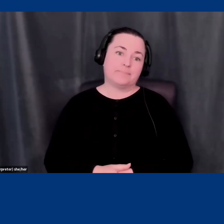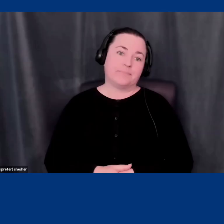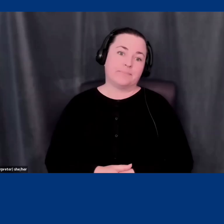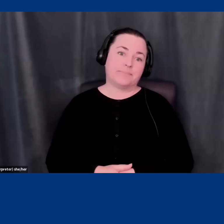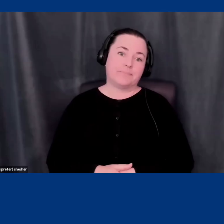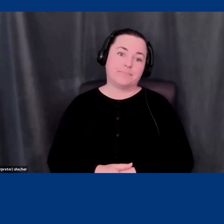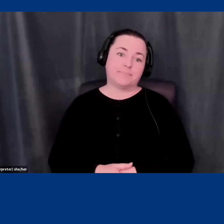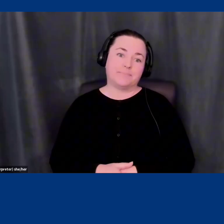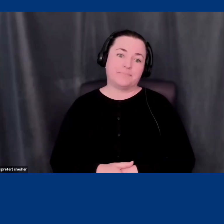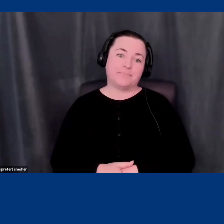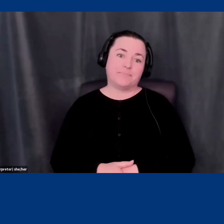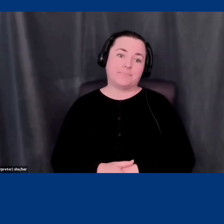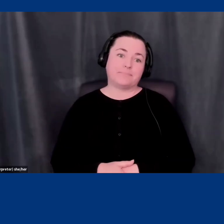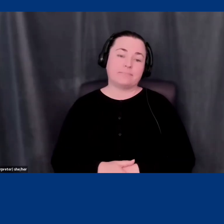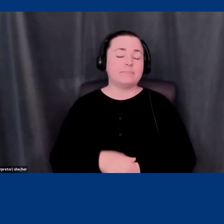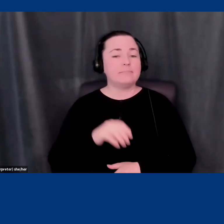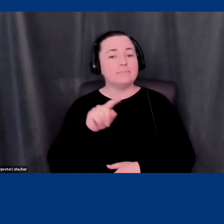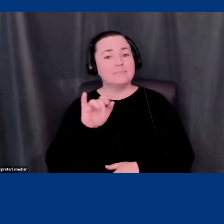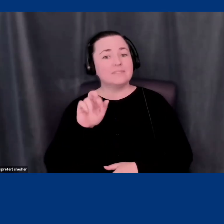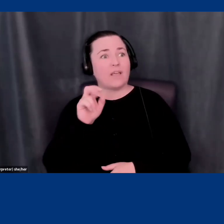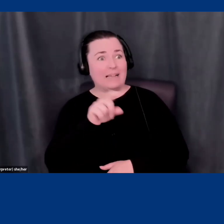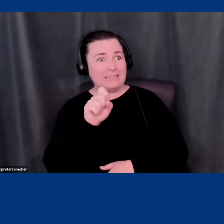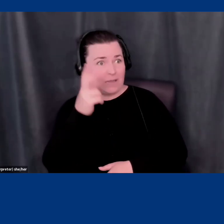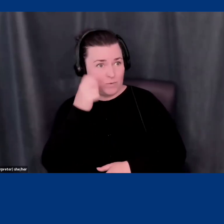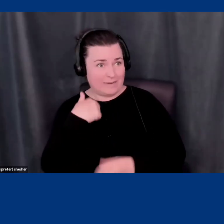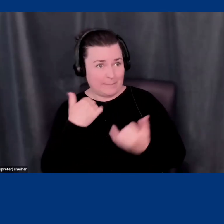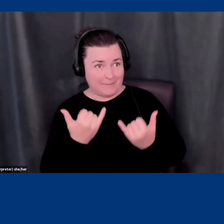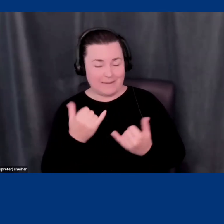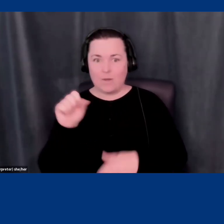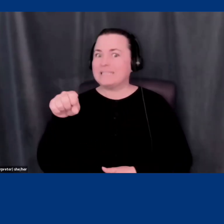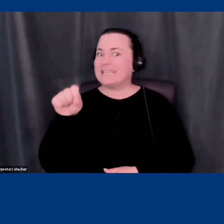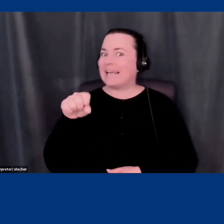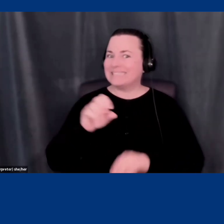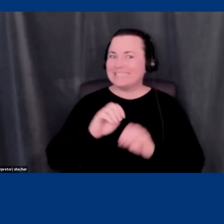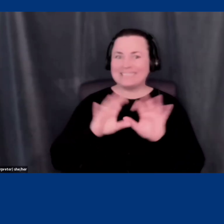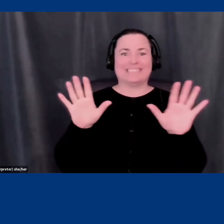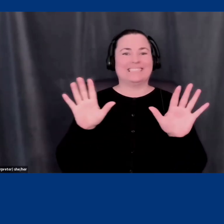Can you hear me now? Yes it's wonderful to see your face again.